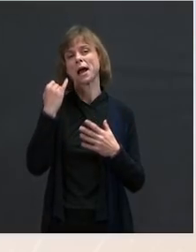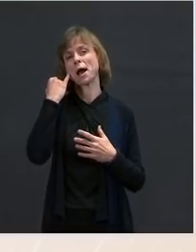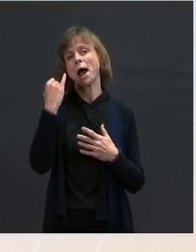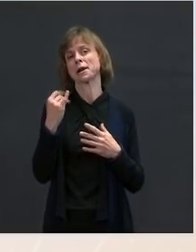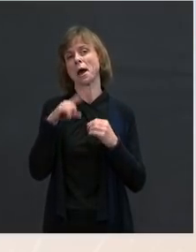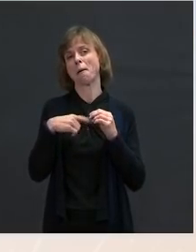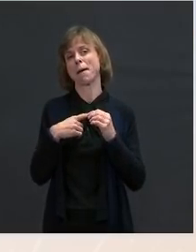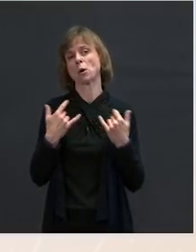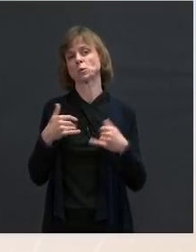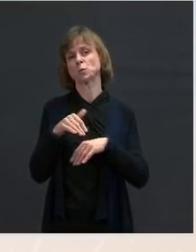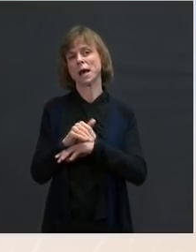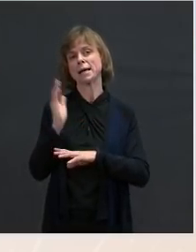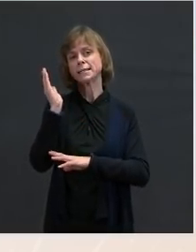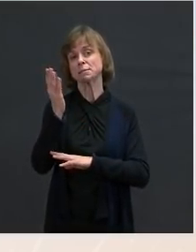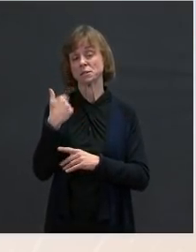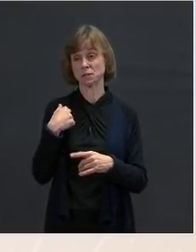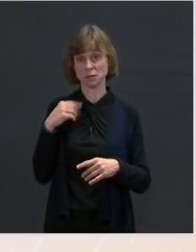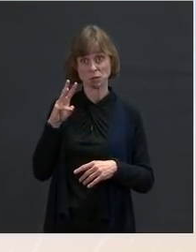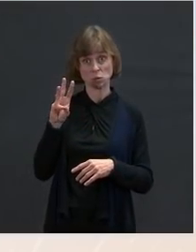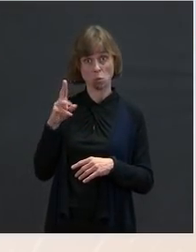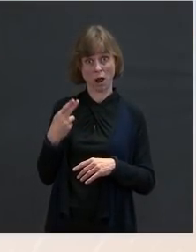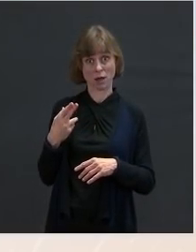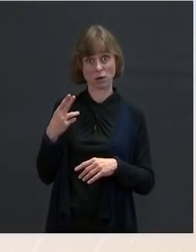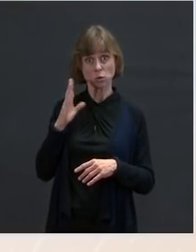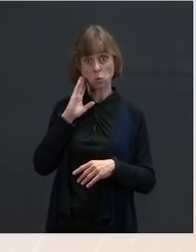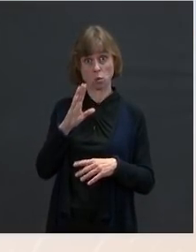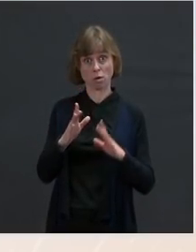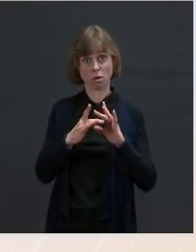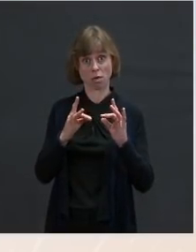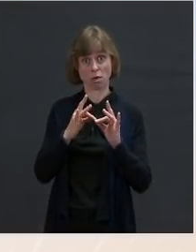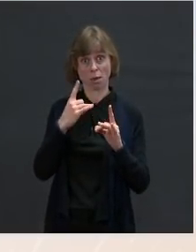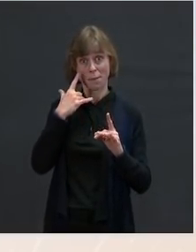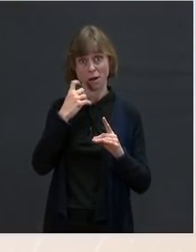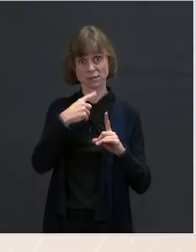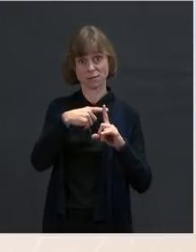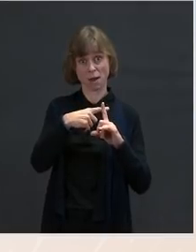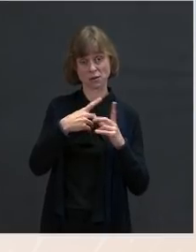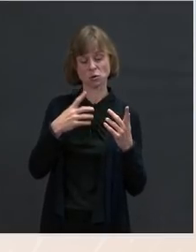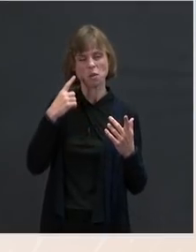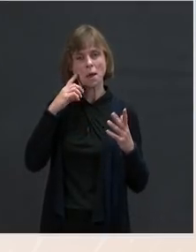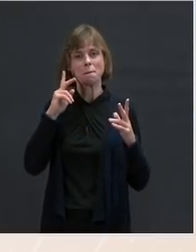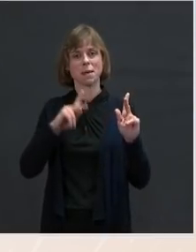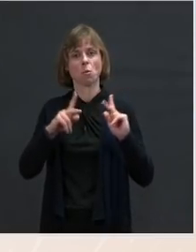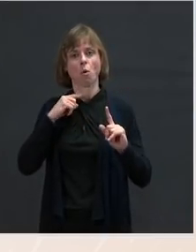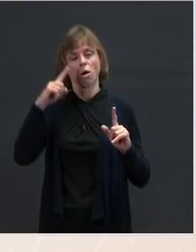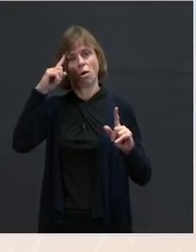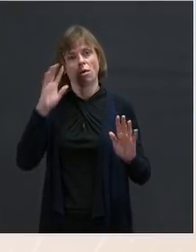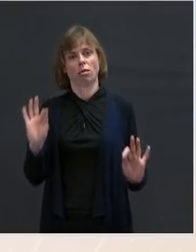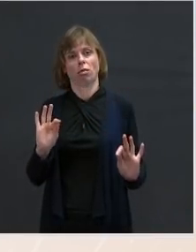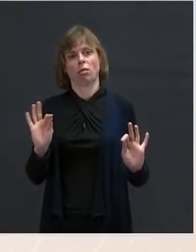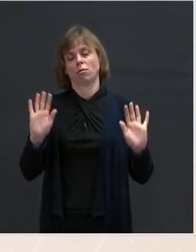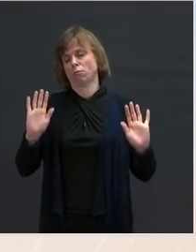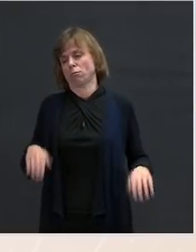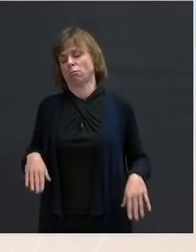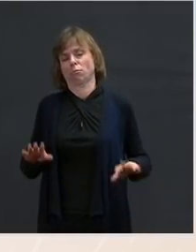given positive views on the coronavirus front, that people will let their guards, as has happened in the past, and numbers will go up or spike again.